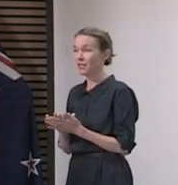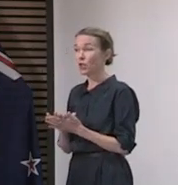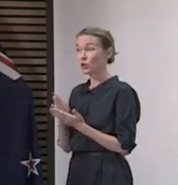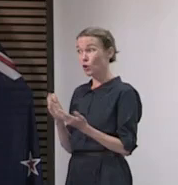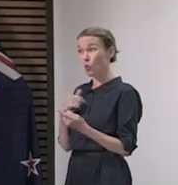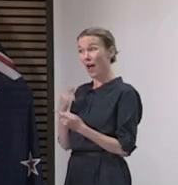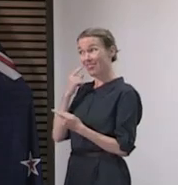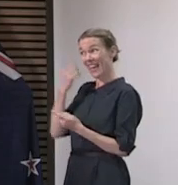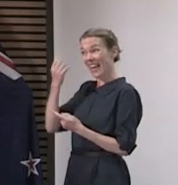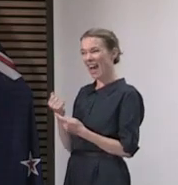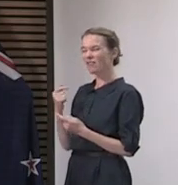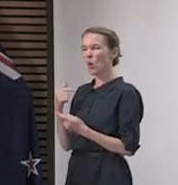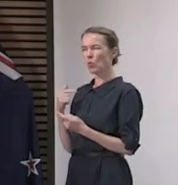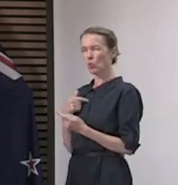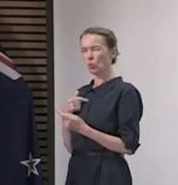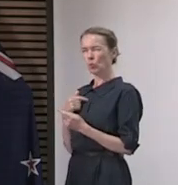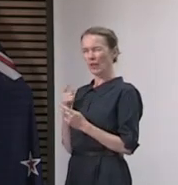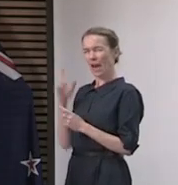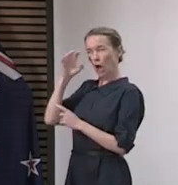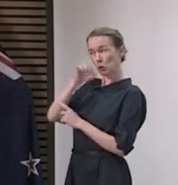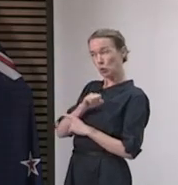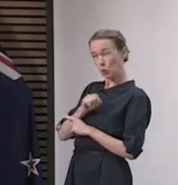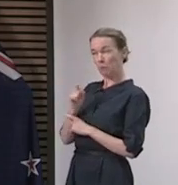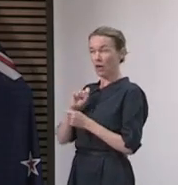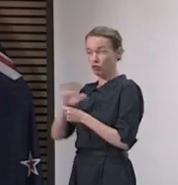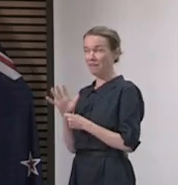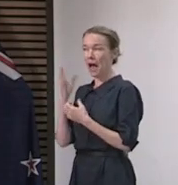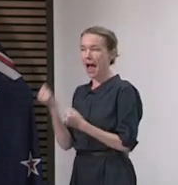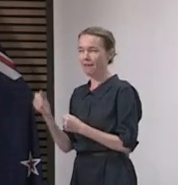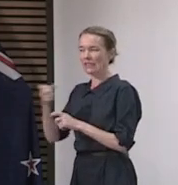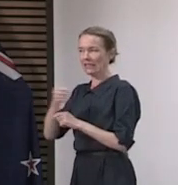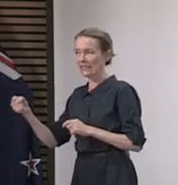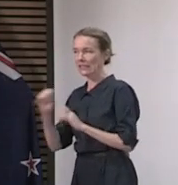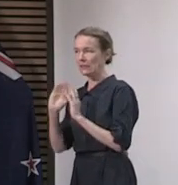approach for making sure we are capturing and treating any